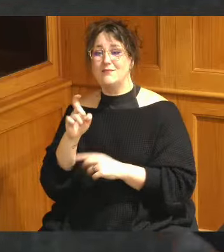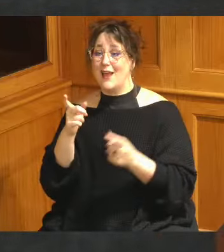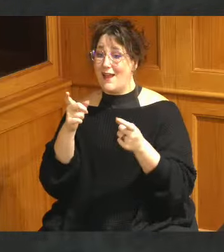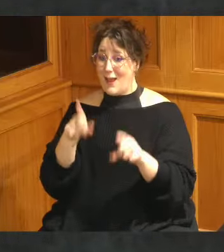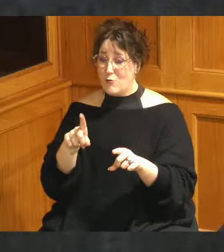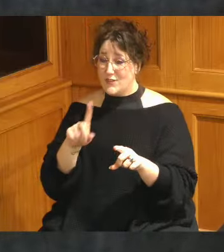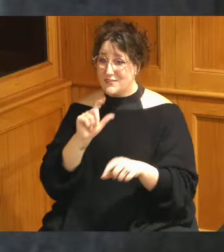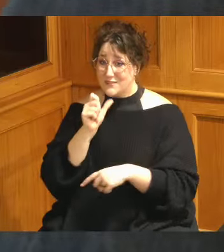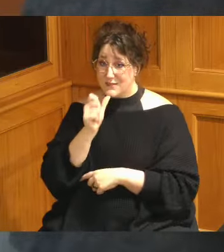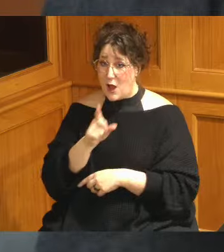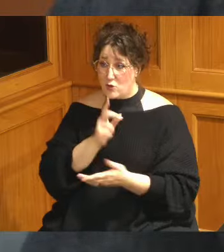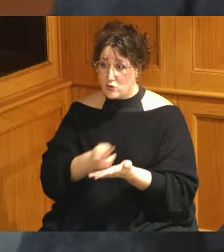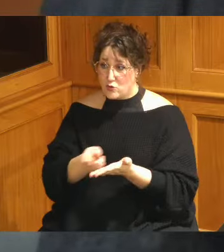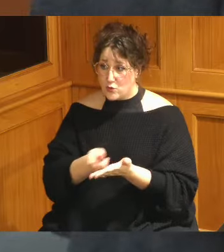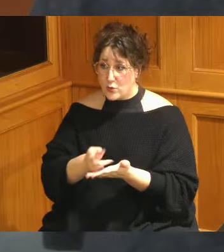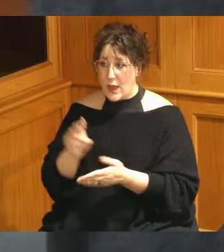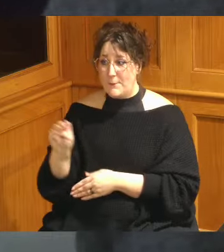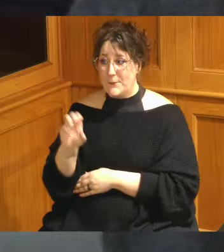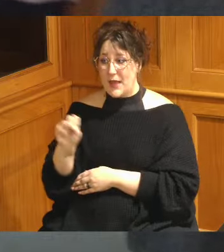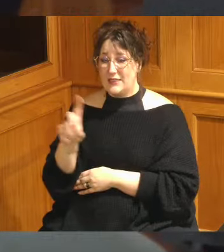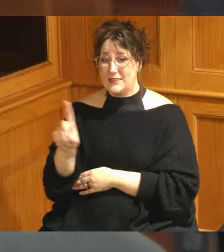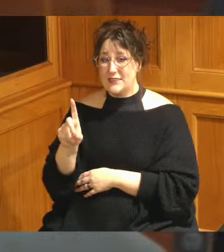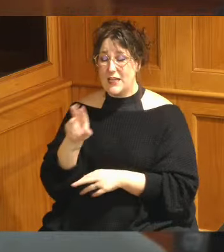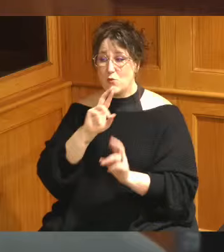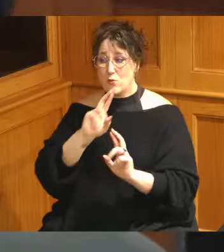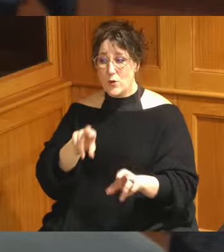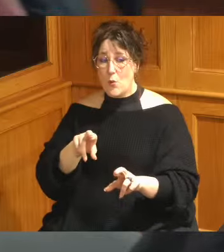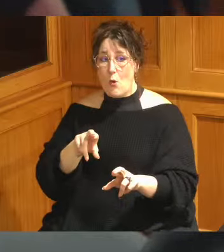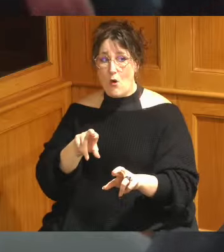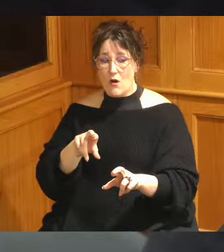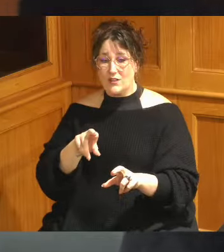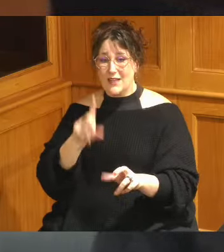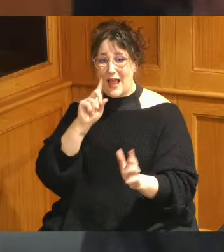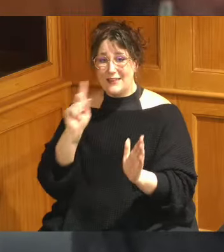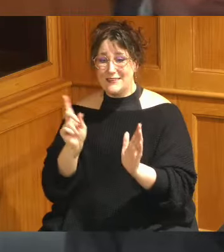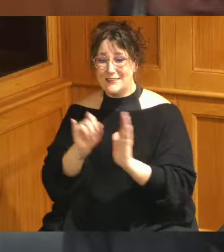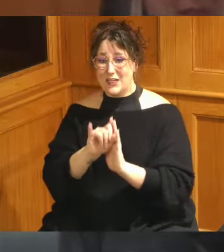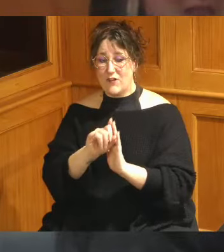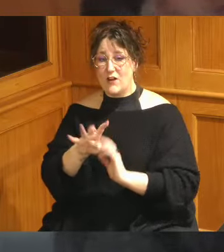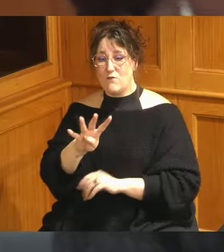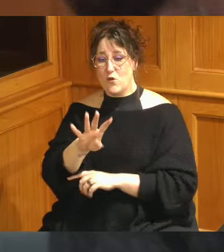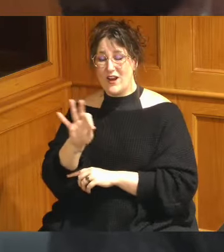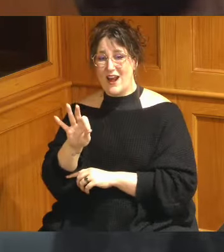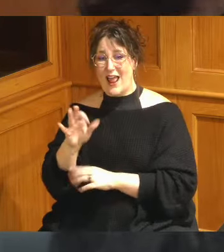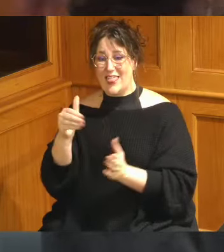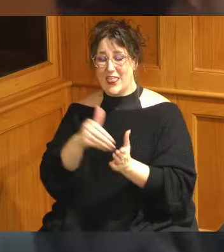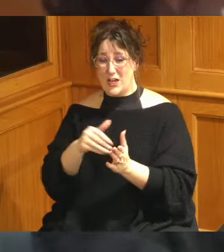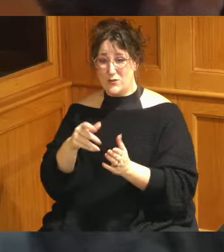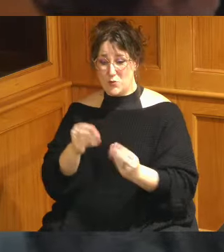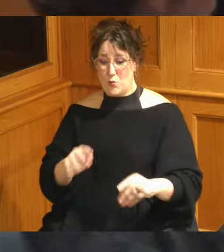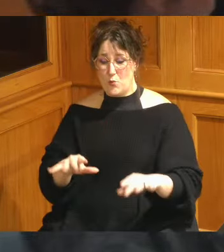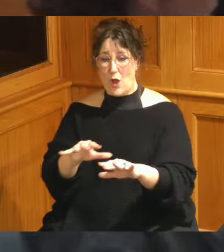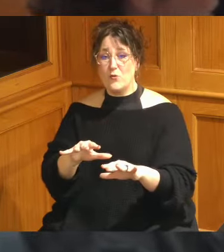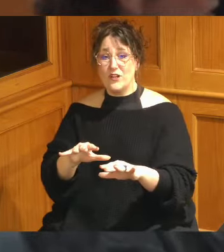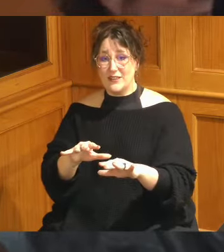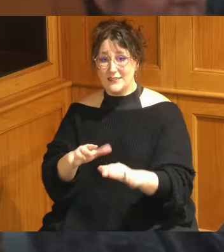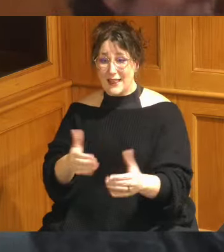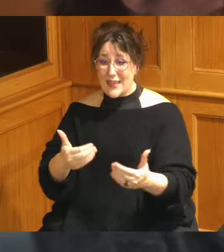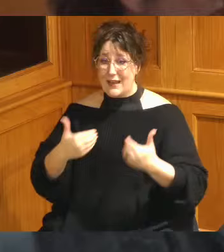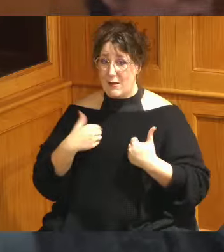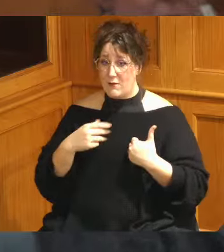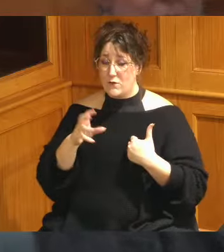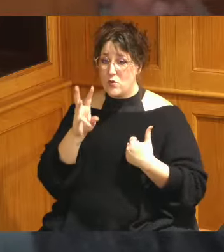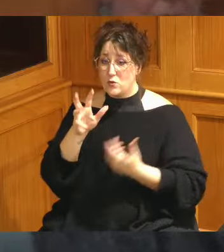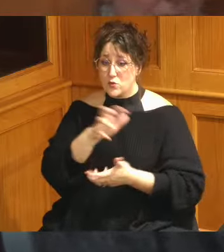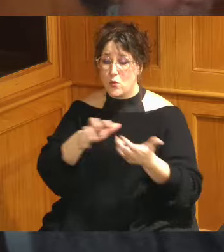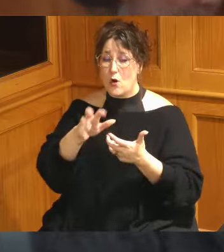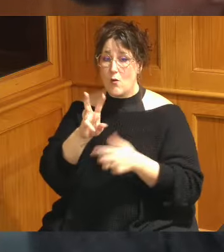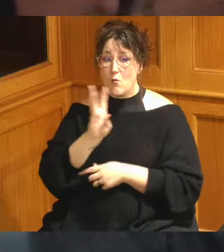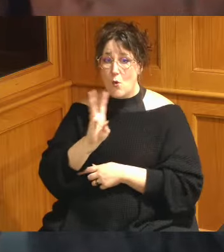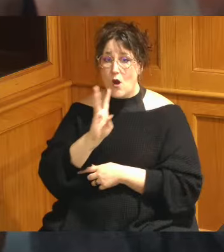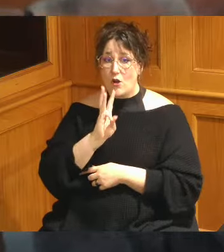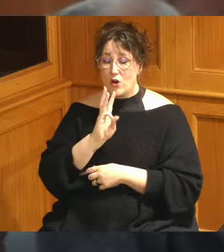true. An MSD report identified 49,000 properties that generate storm water and have no water meter.